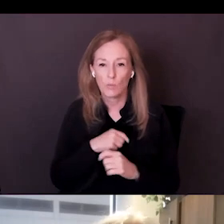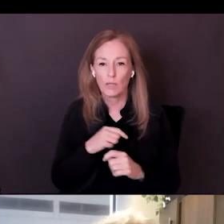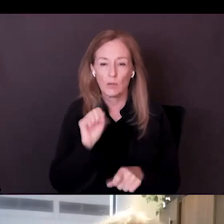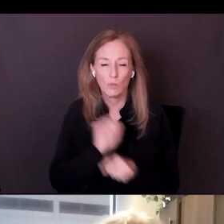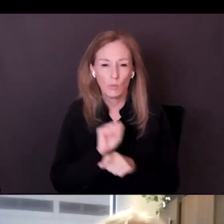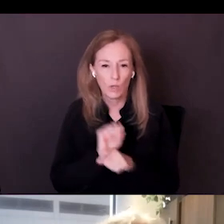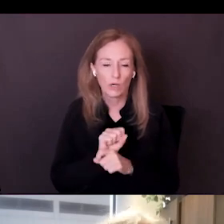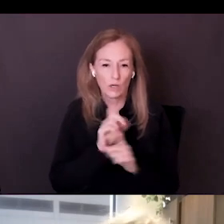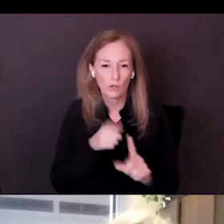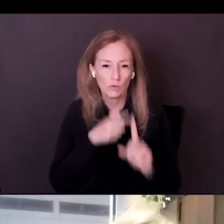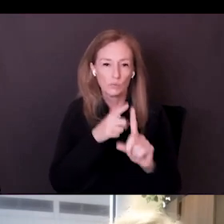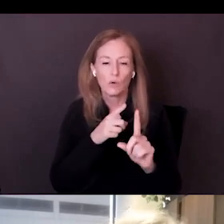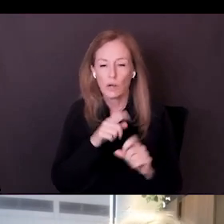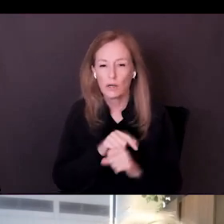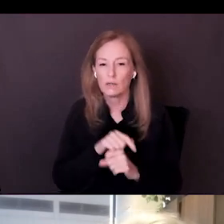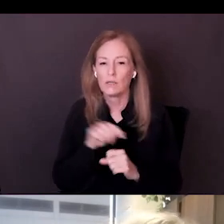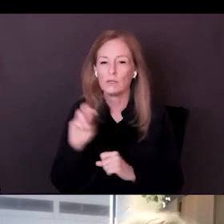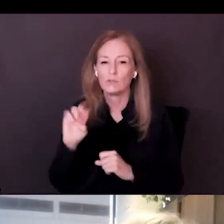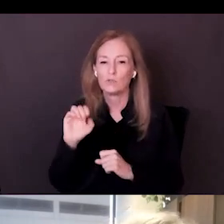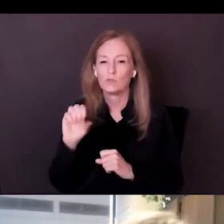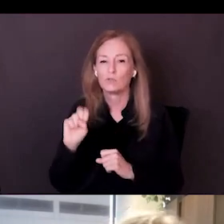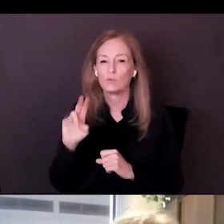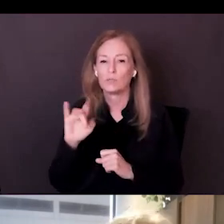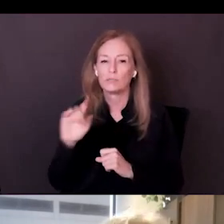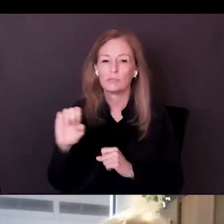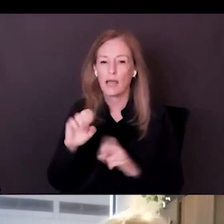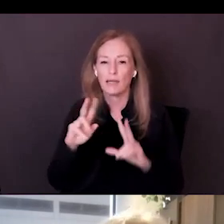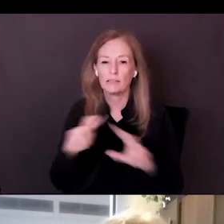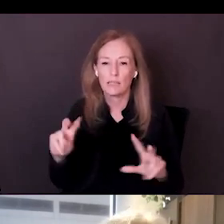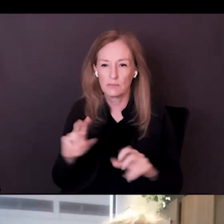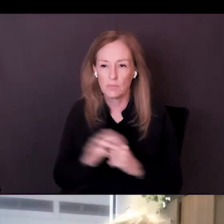ASSESSMENTS AND, FOR EXAMPLE, UP UNTIL THIS YEAR, WE HAVE ALREADY